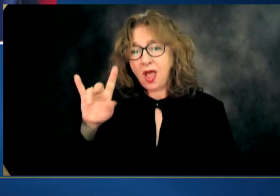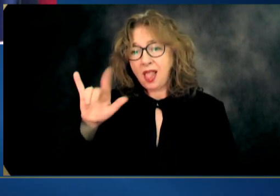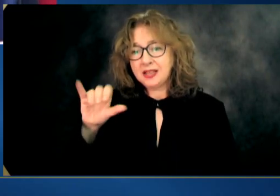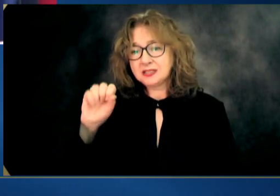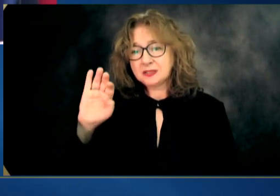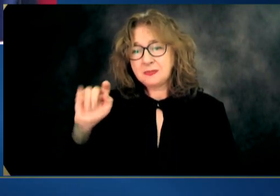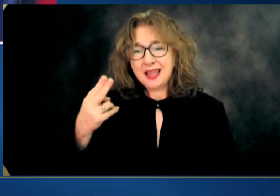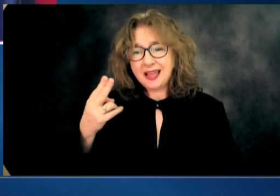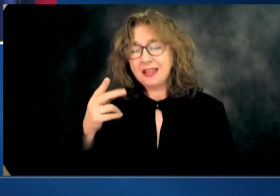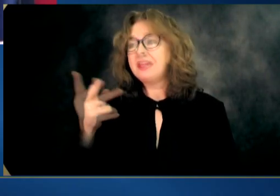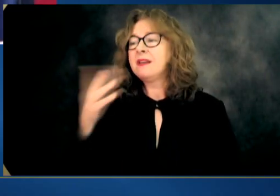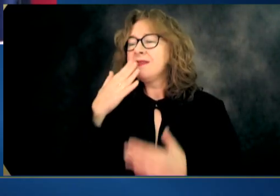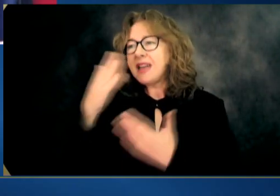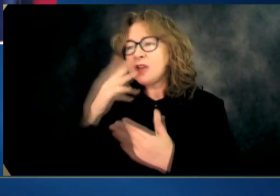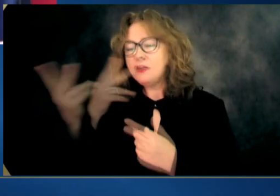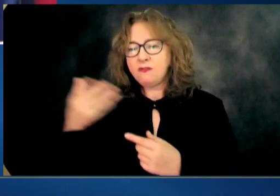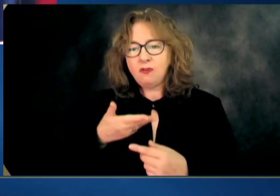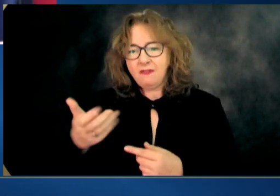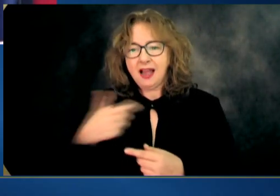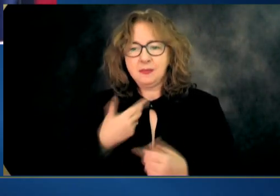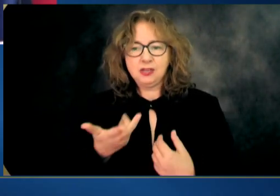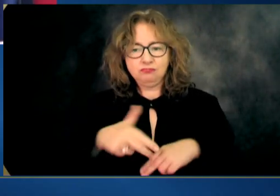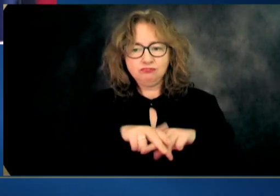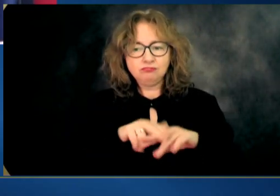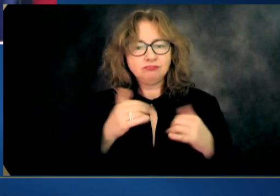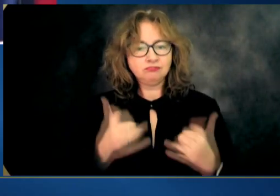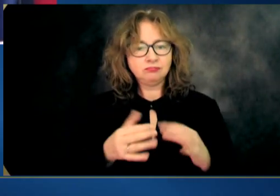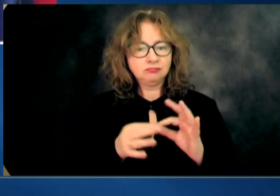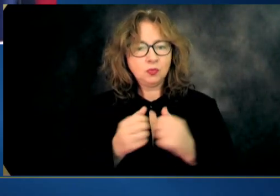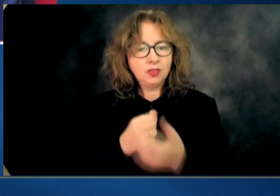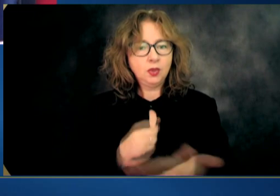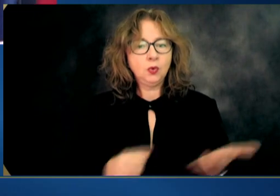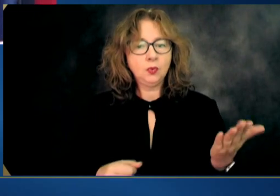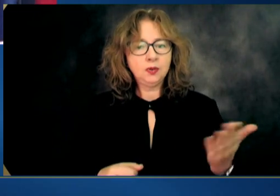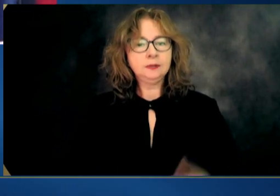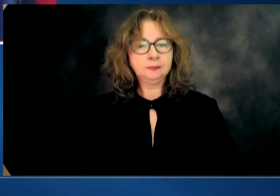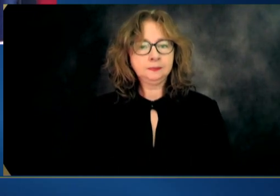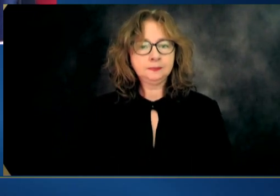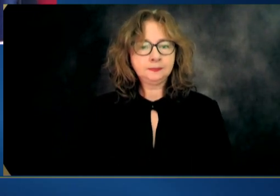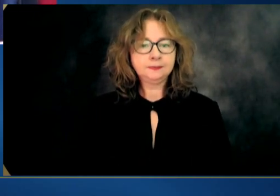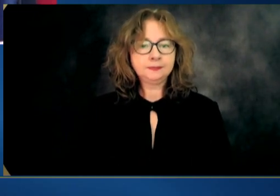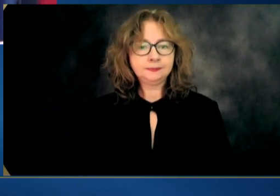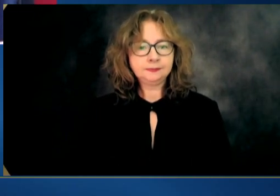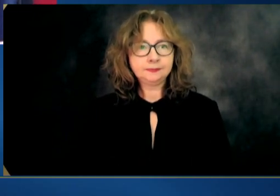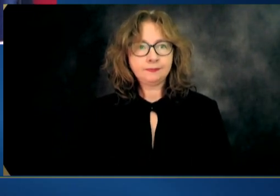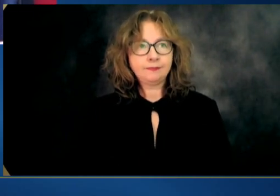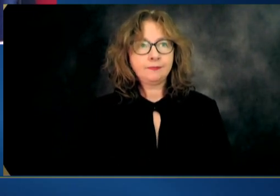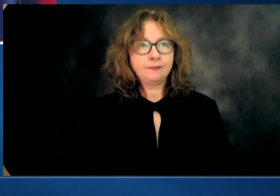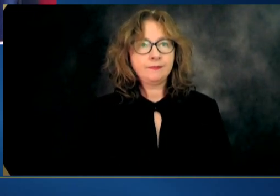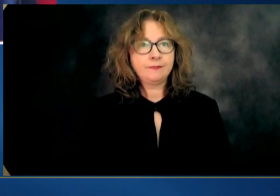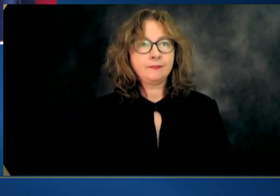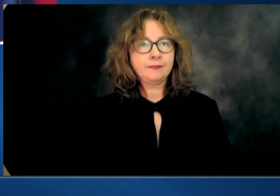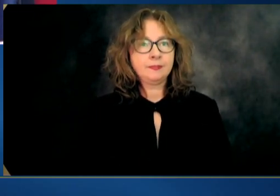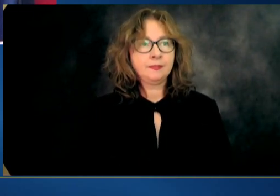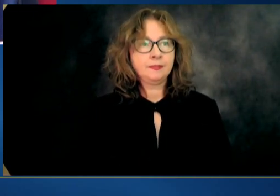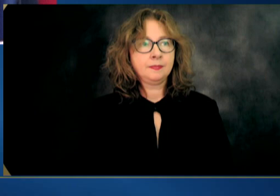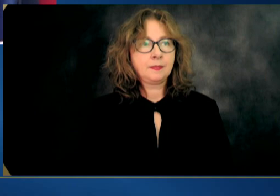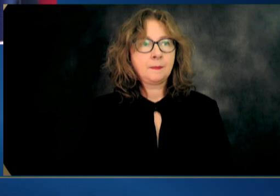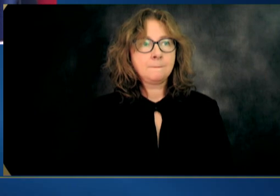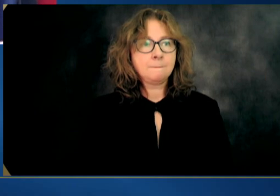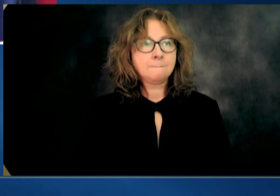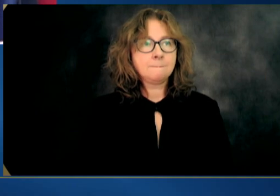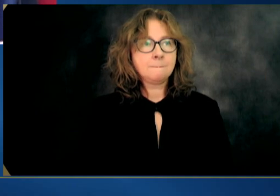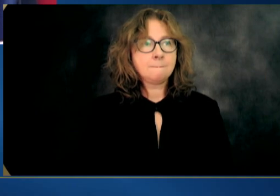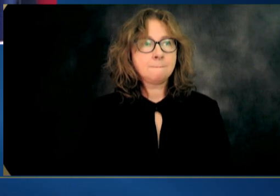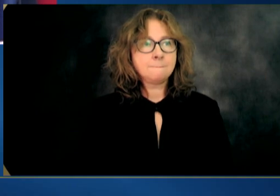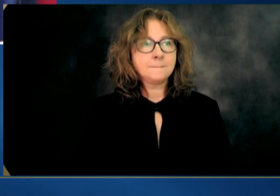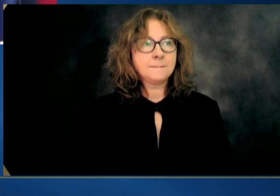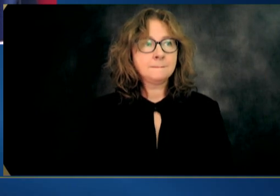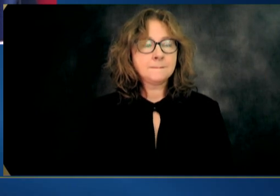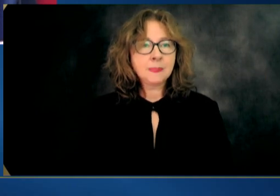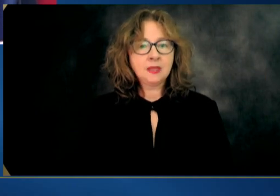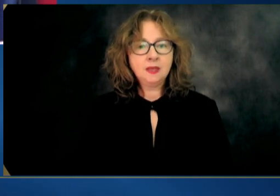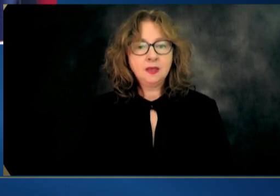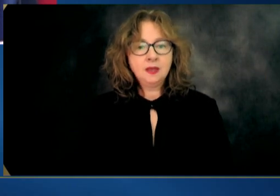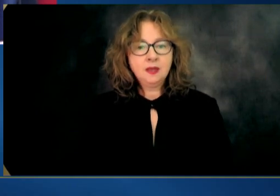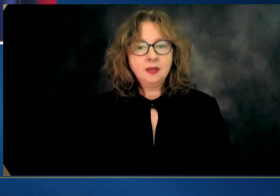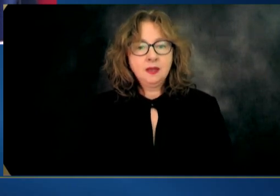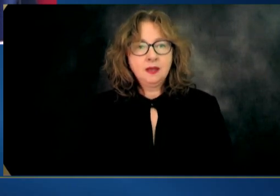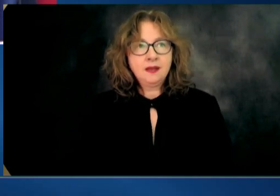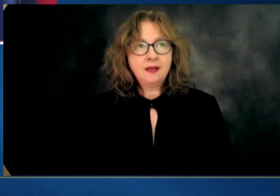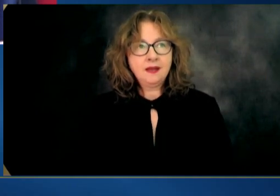with you. and I'd also like to acknowledge Ed Donnell Ivy with the Sickle Cell Disease